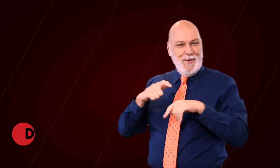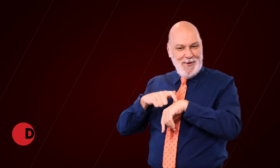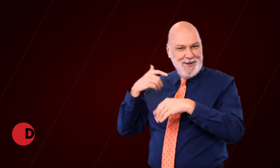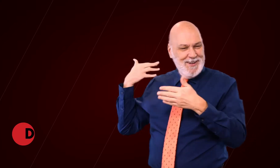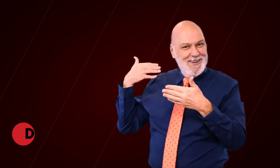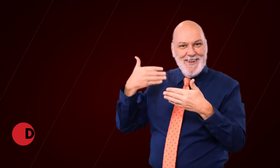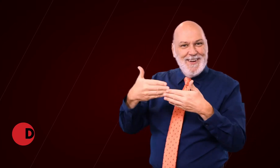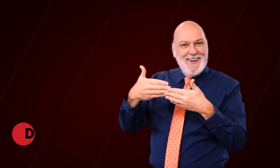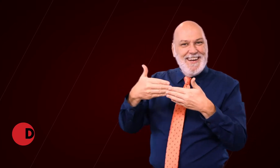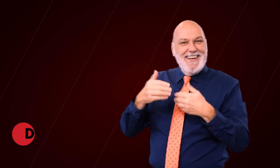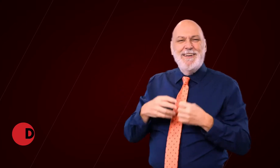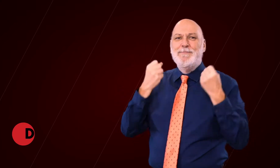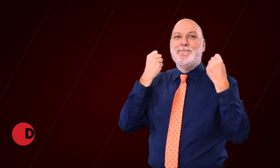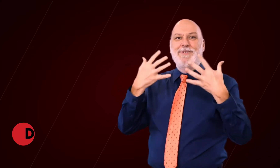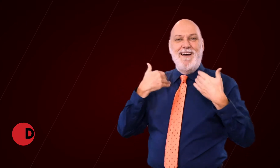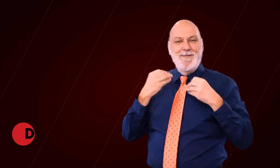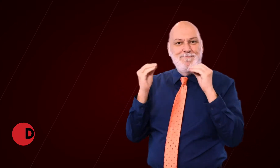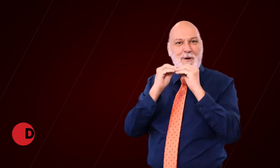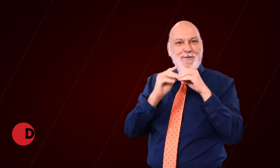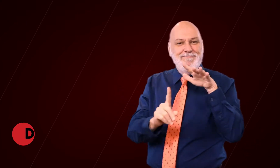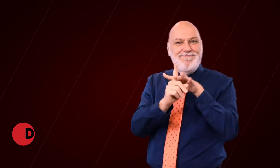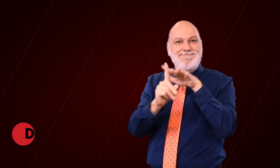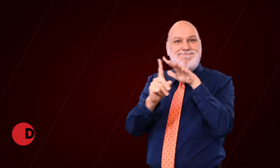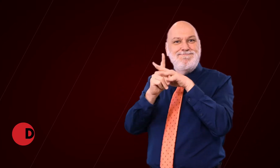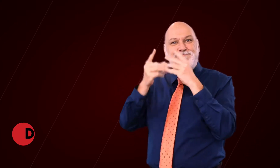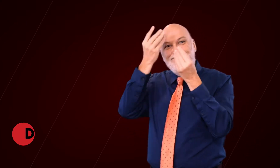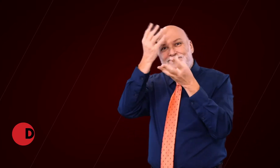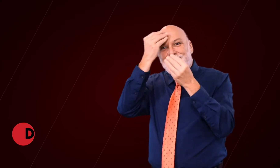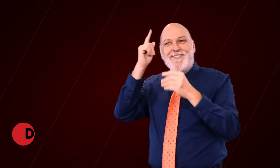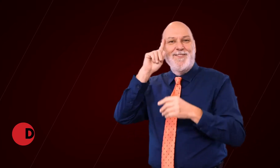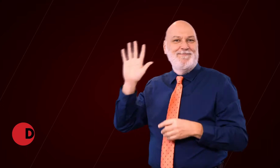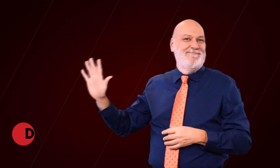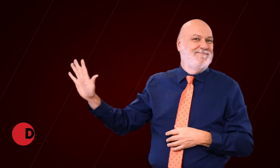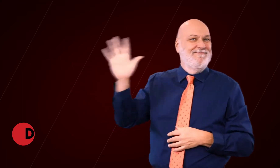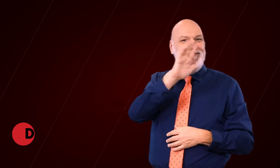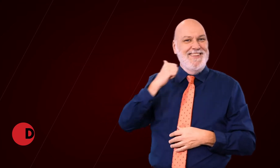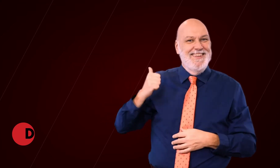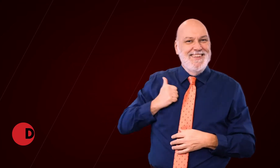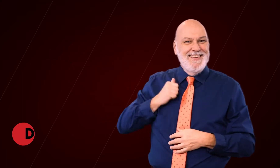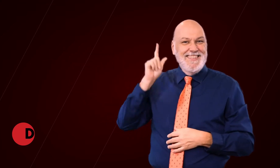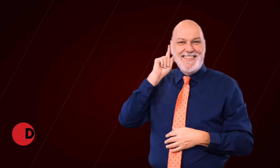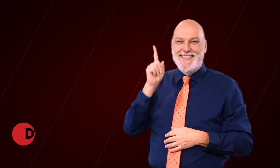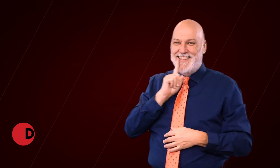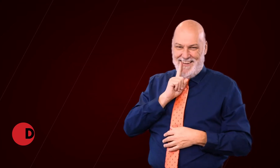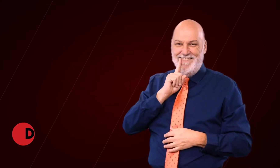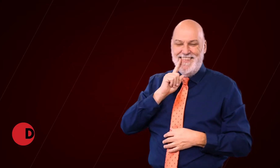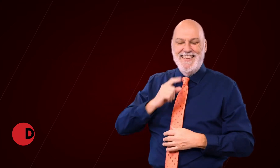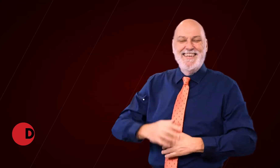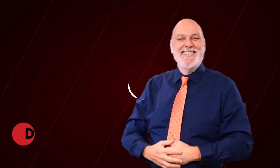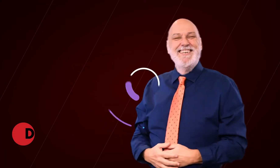Bringing alerts & news reports at intervals for all Deaf Canadians!